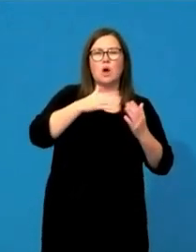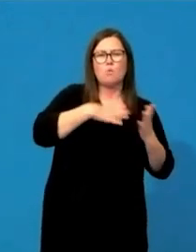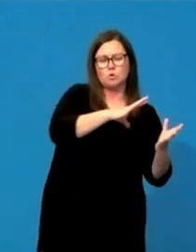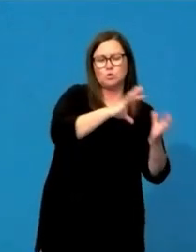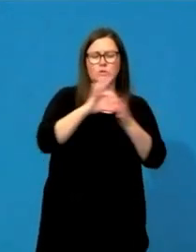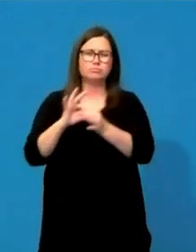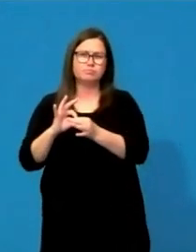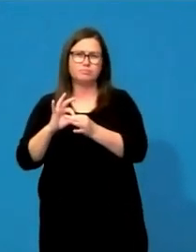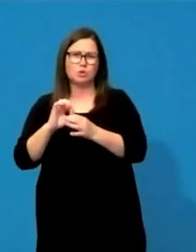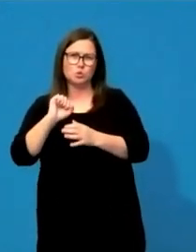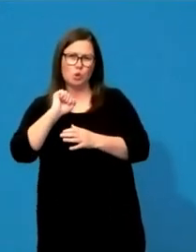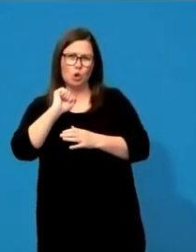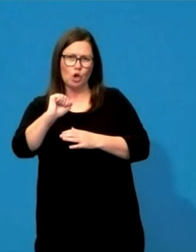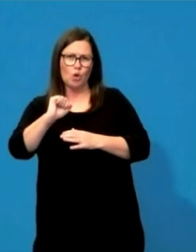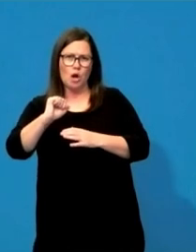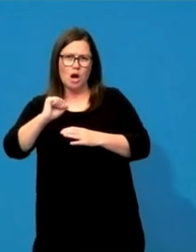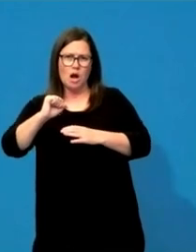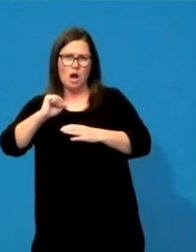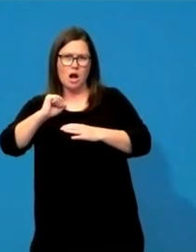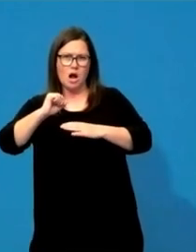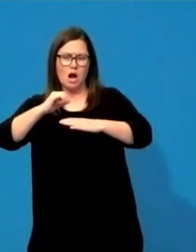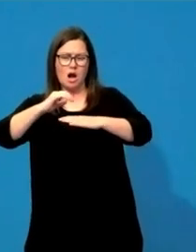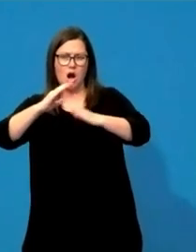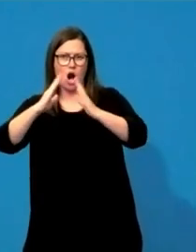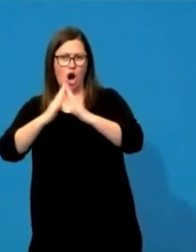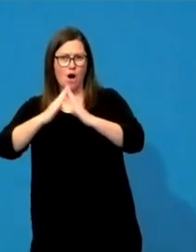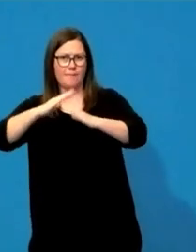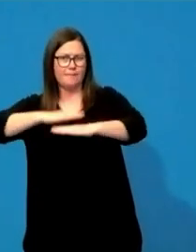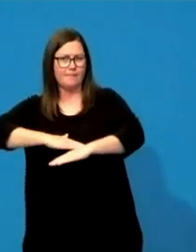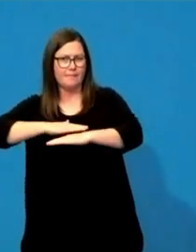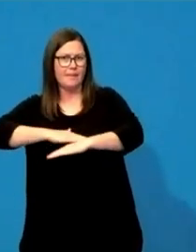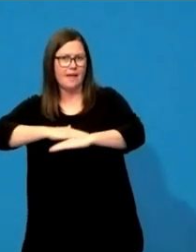You have really stimulated and awakened some really interesting thinking for me.